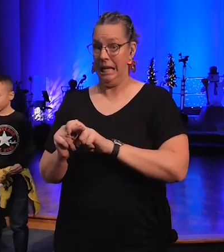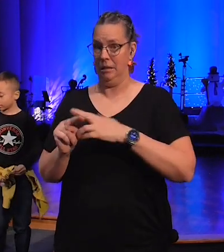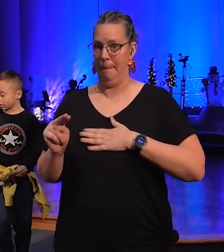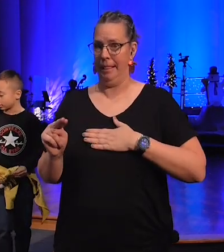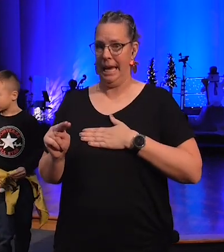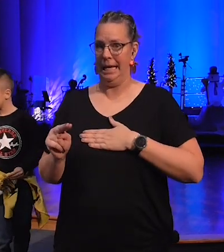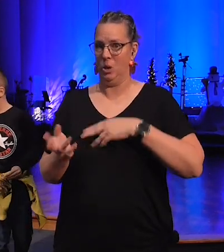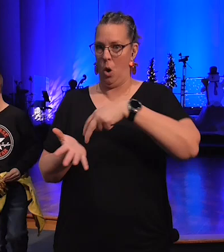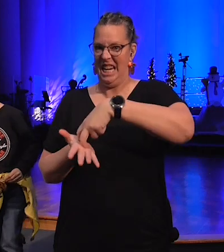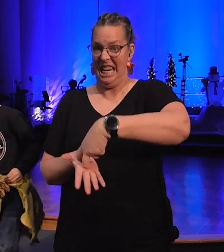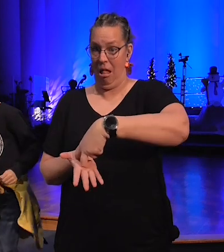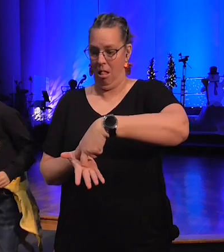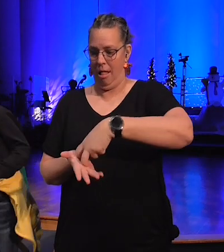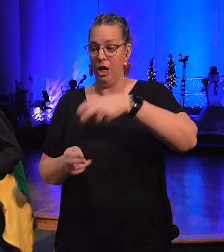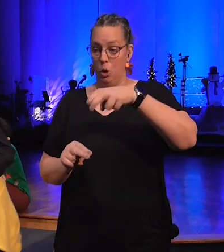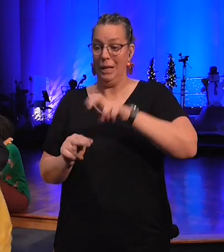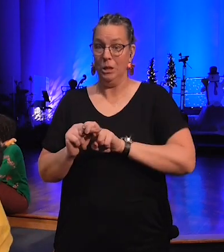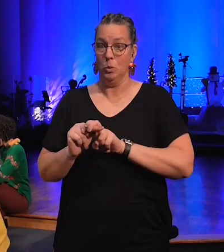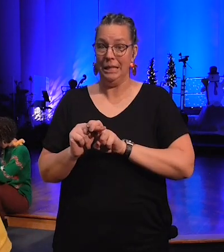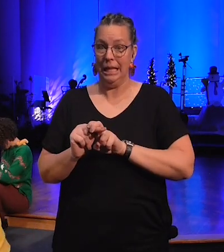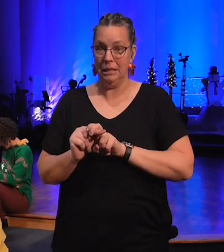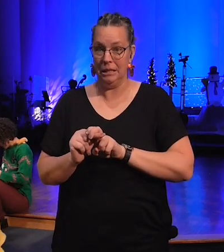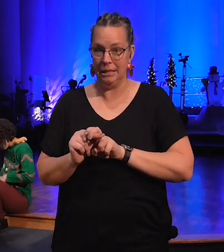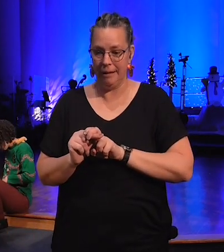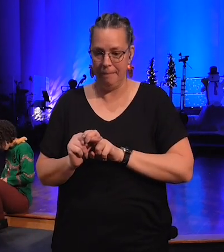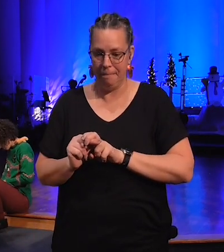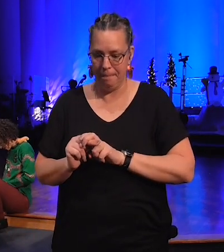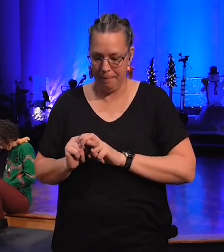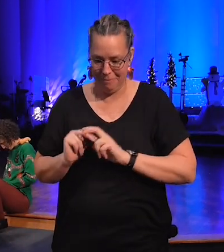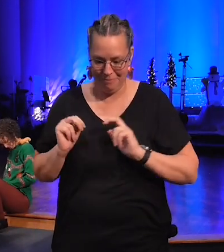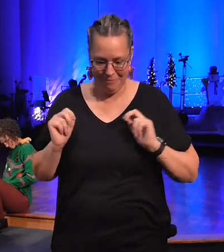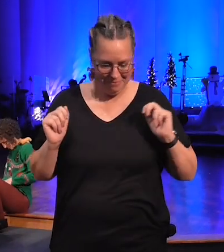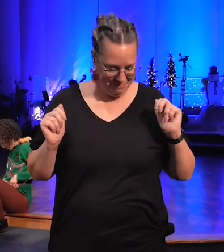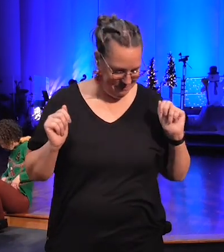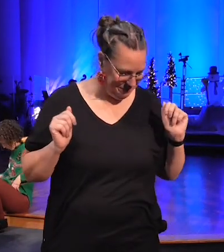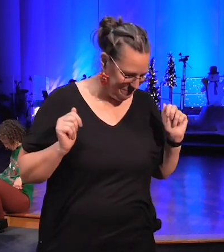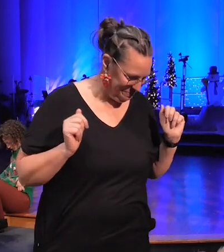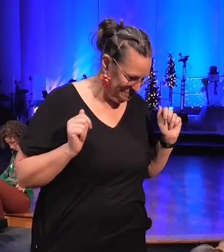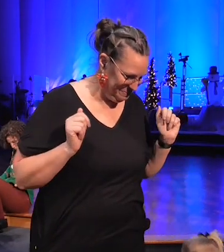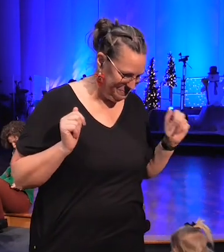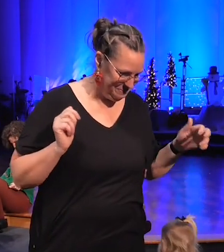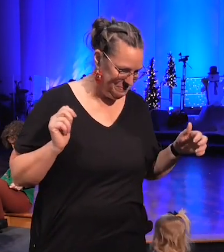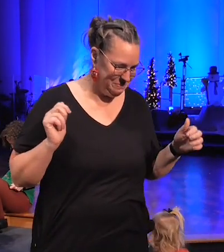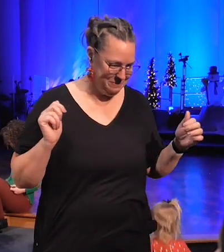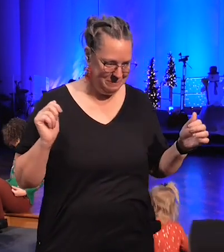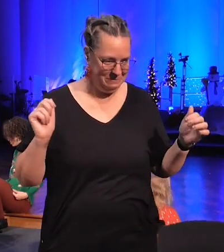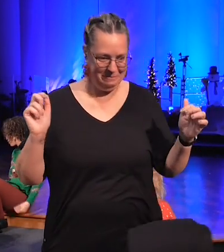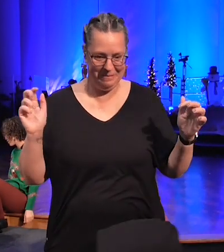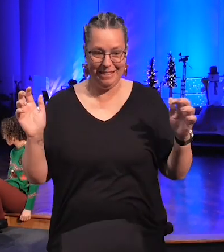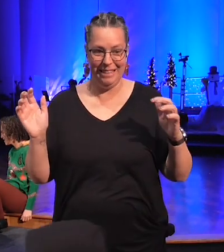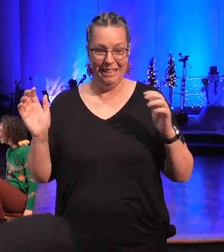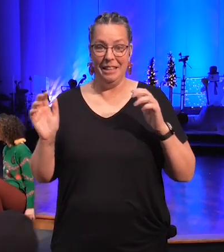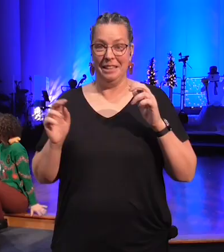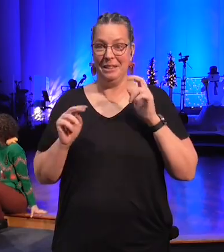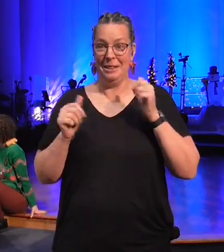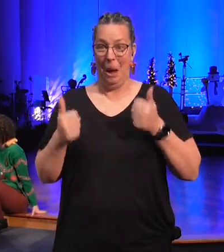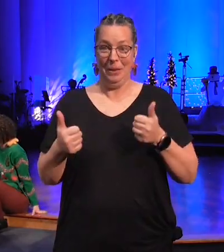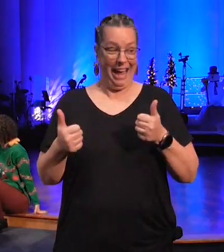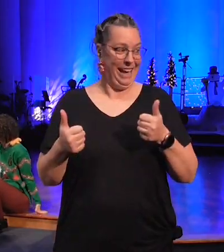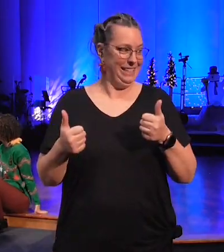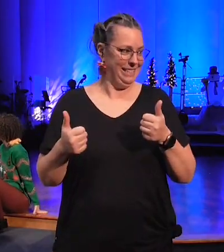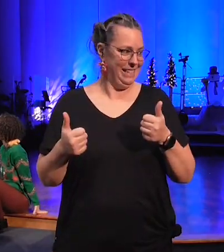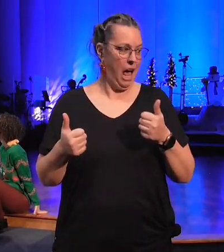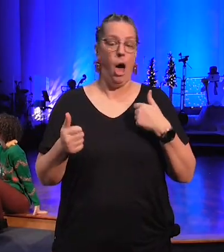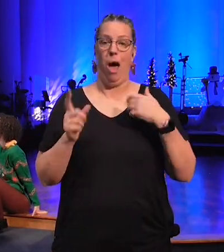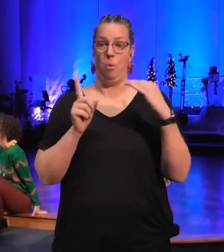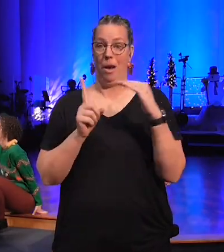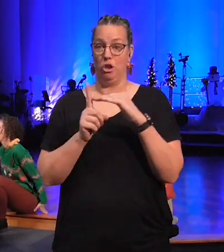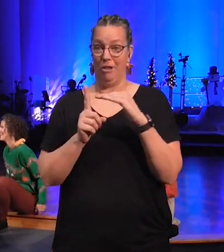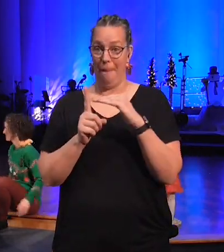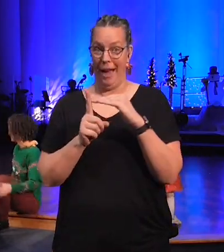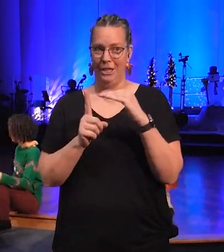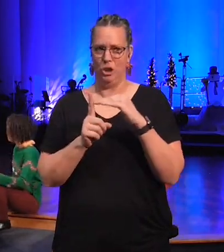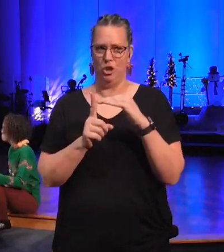all right perfect if you are able to sit or kneel down that is perfect for the story I don't know